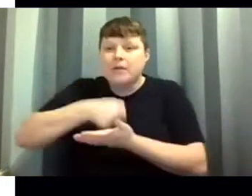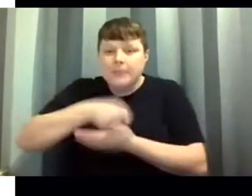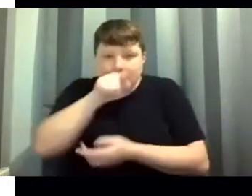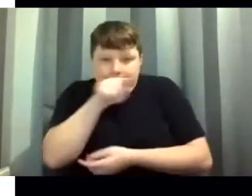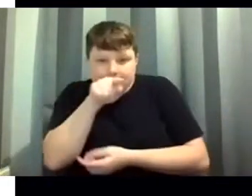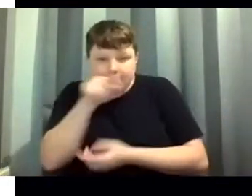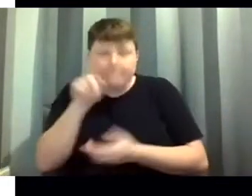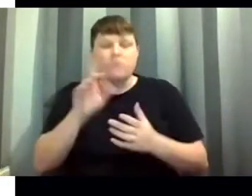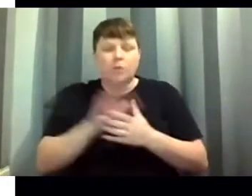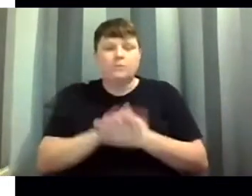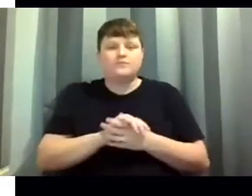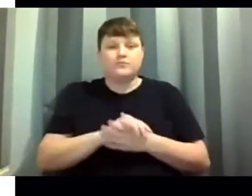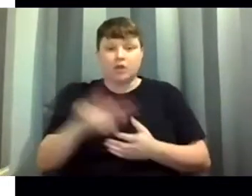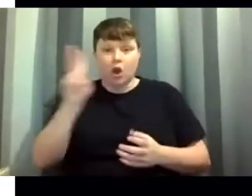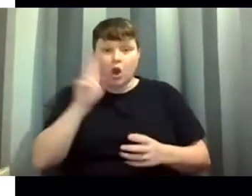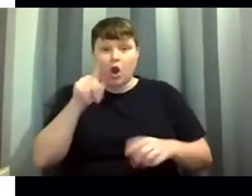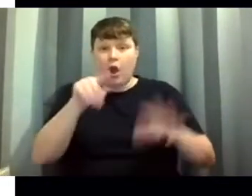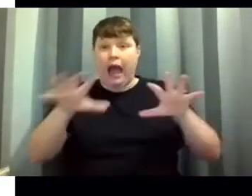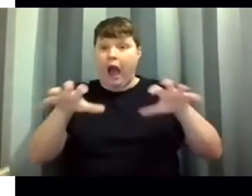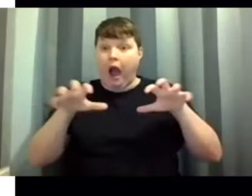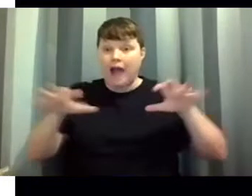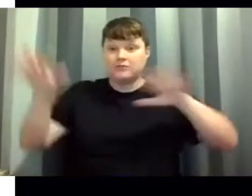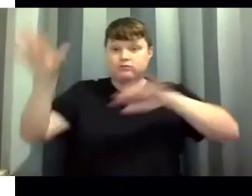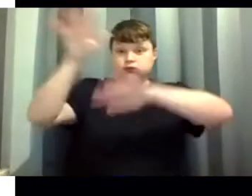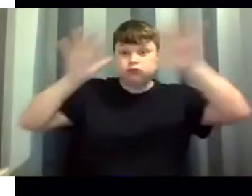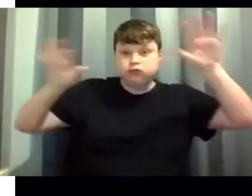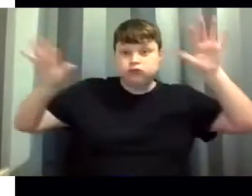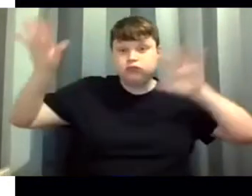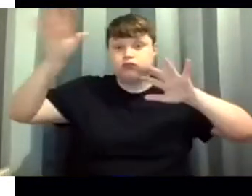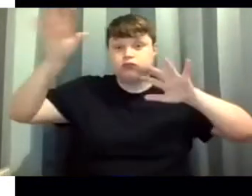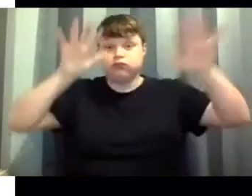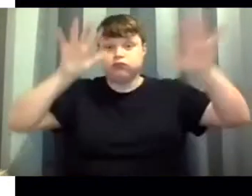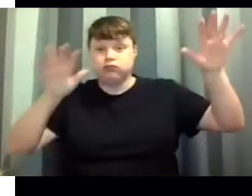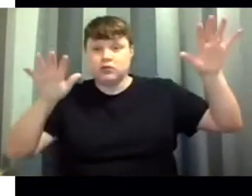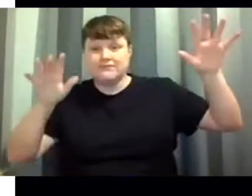looks exactly like it should according to theory or maybe it doesn't get quite high enough. Anyway,